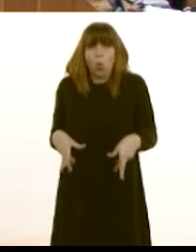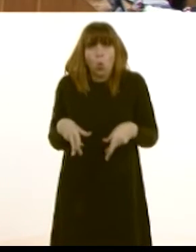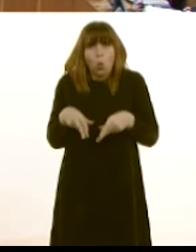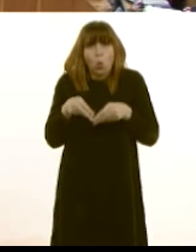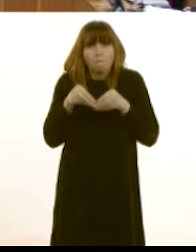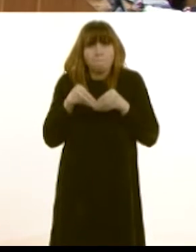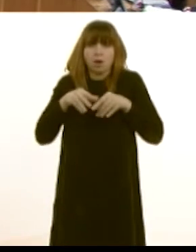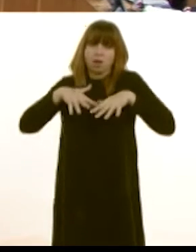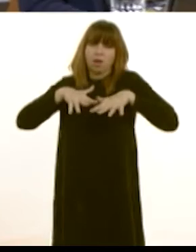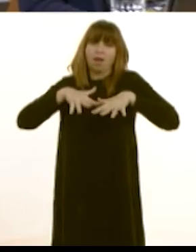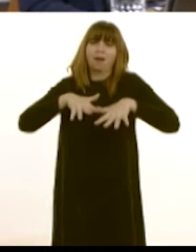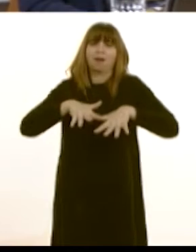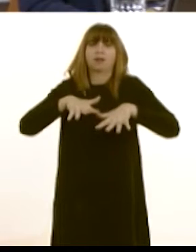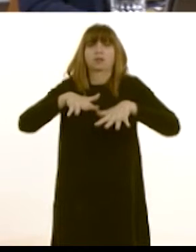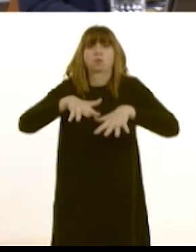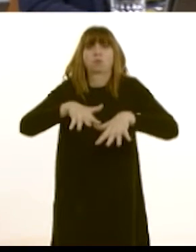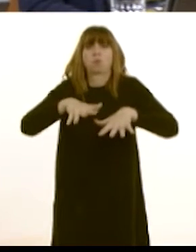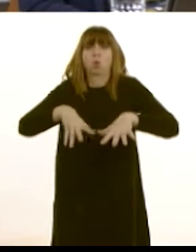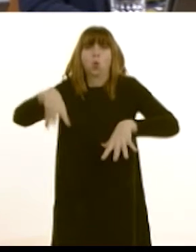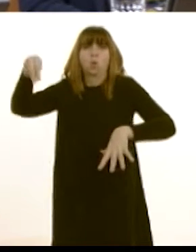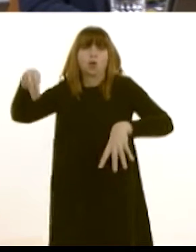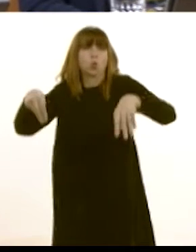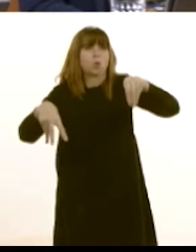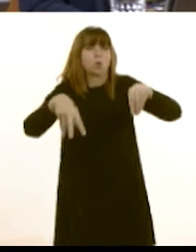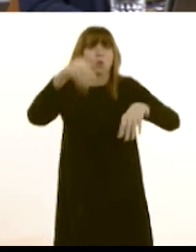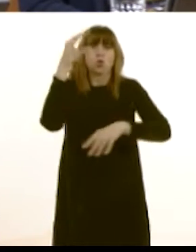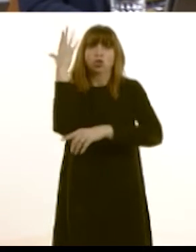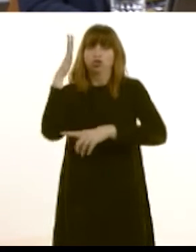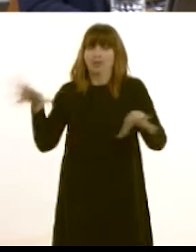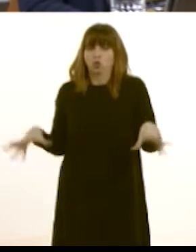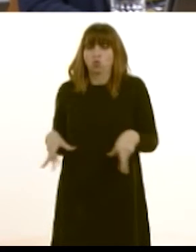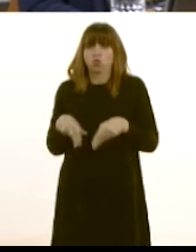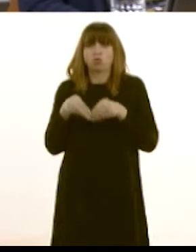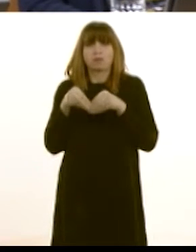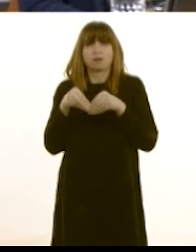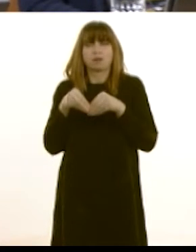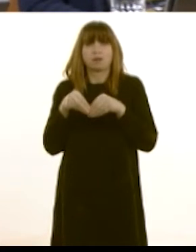Thereís the issue of soakaways and the issue, of course, of not building driveways particularly